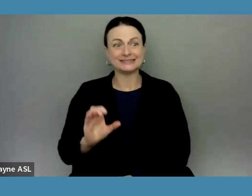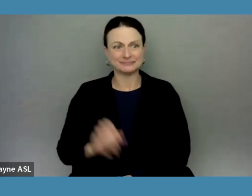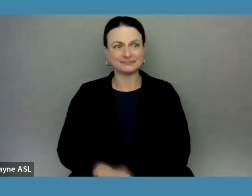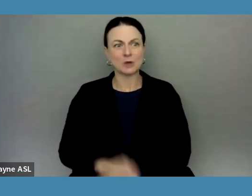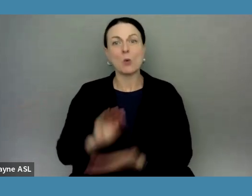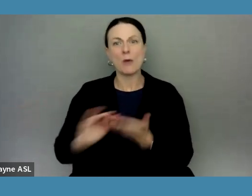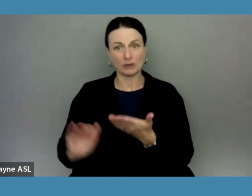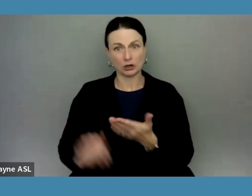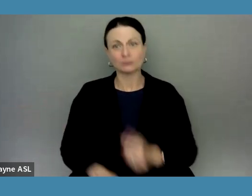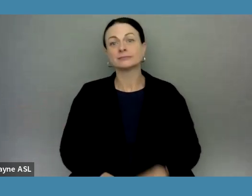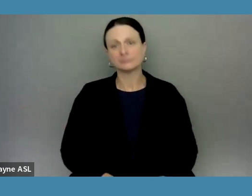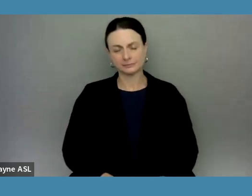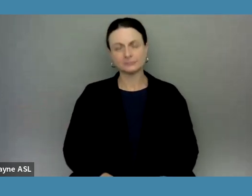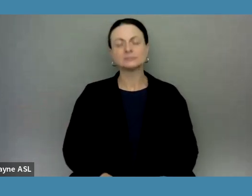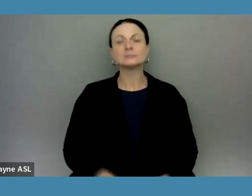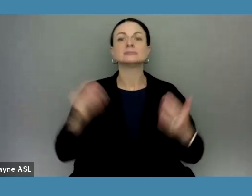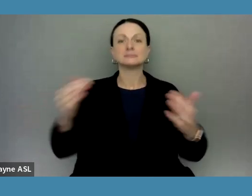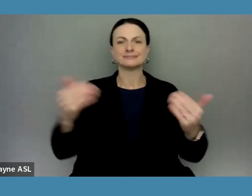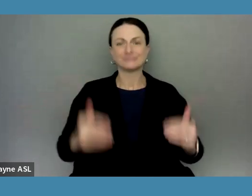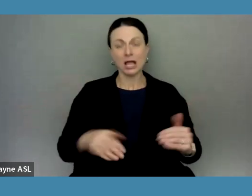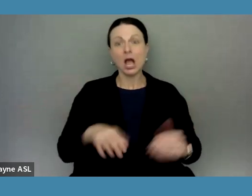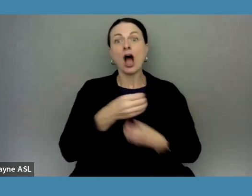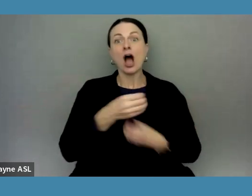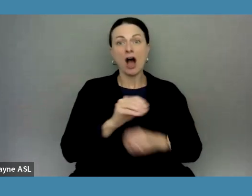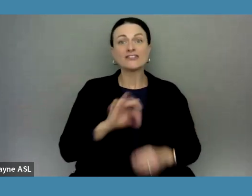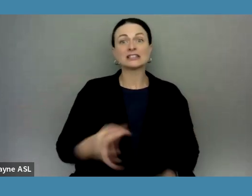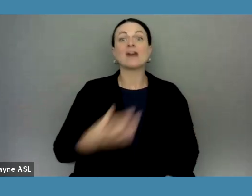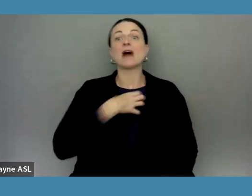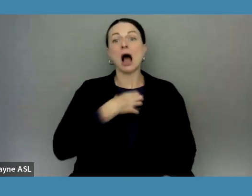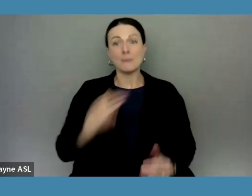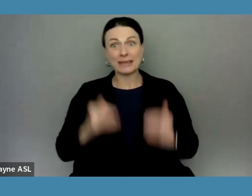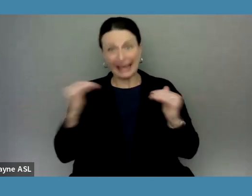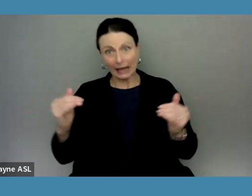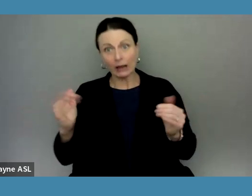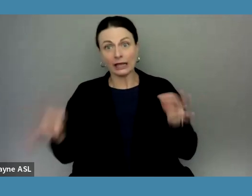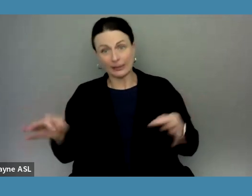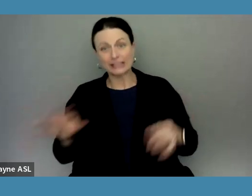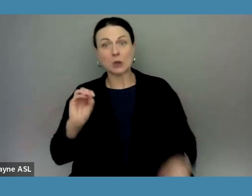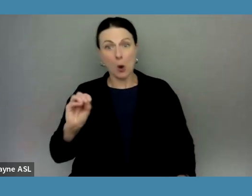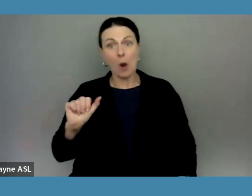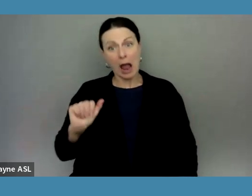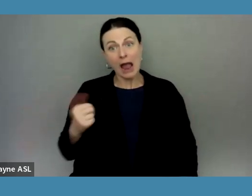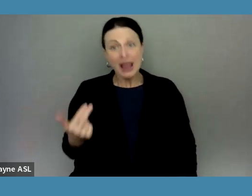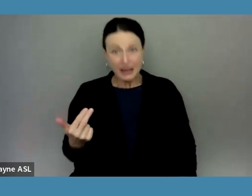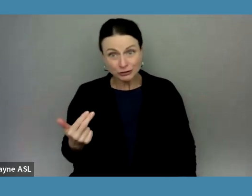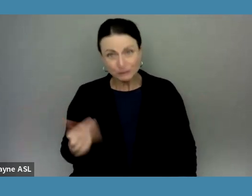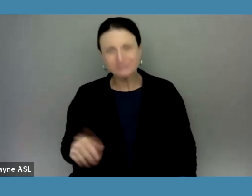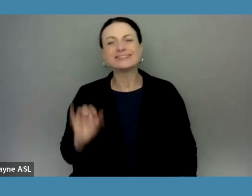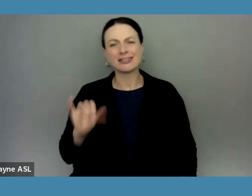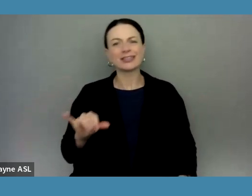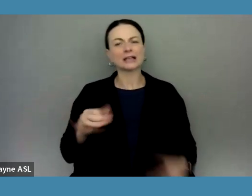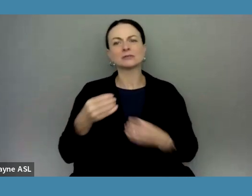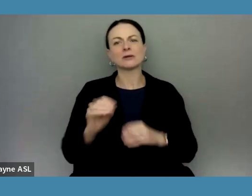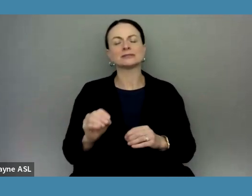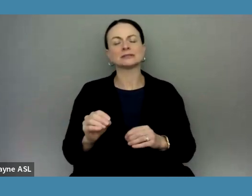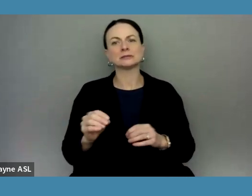Office of Appeal Hearings, OAH, is the office that handles APD,